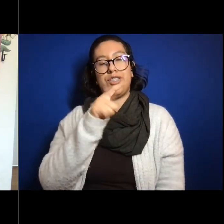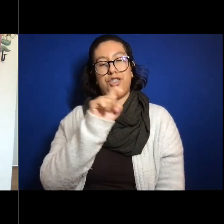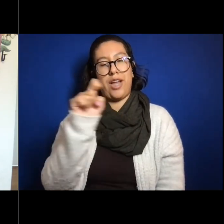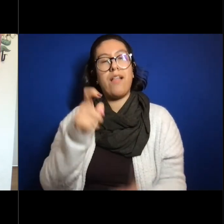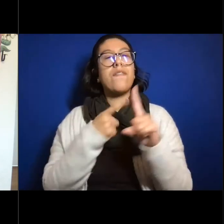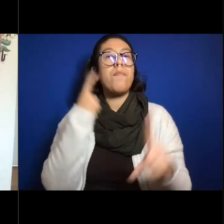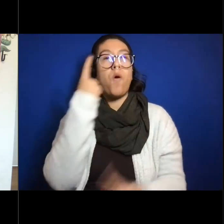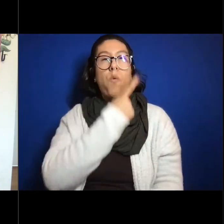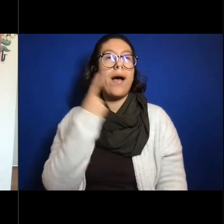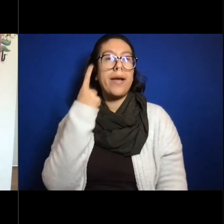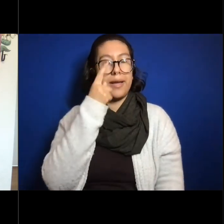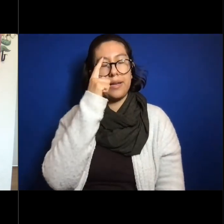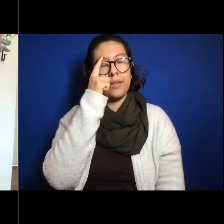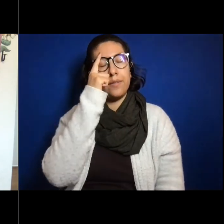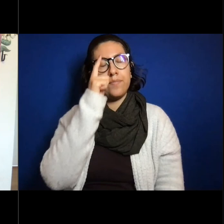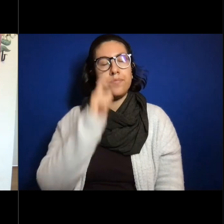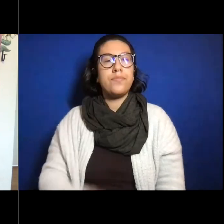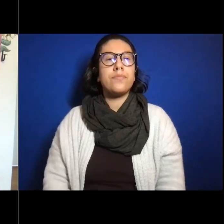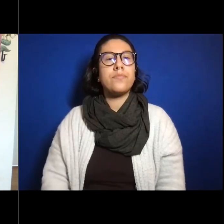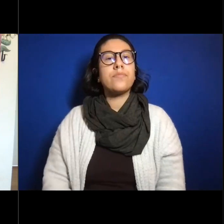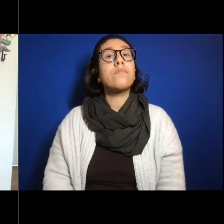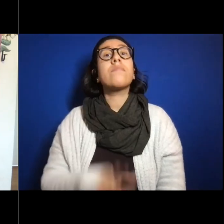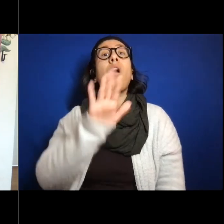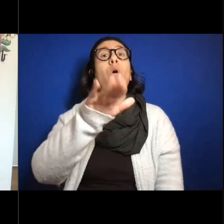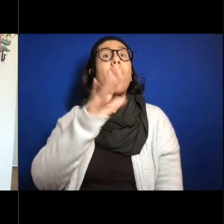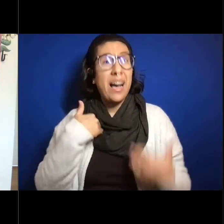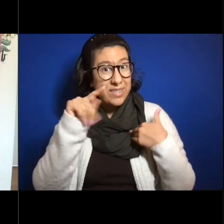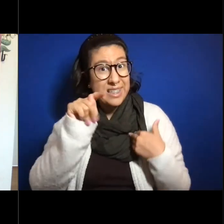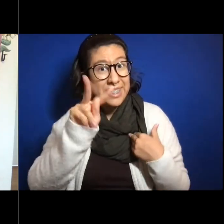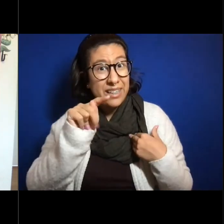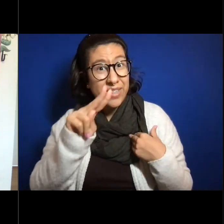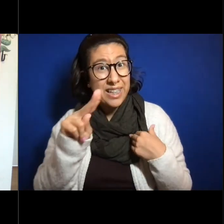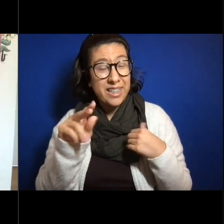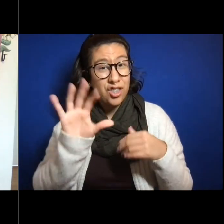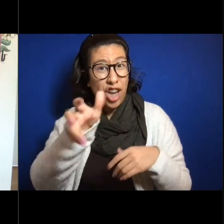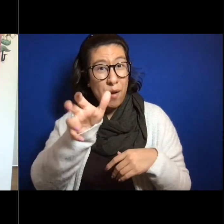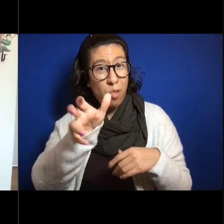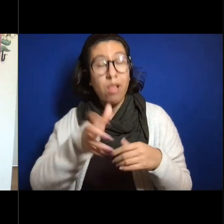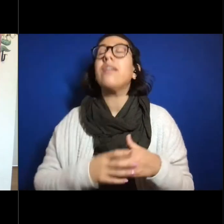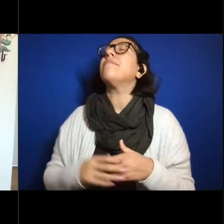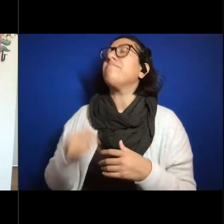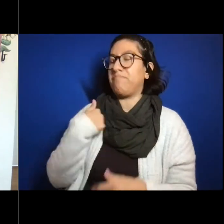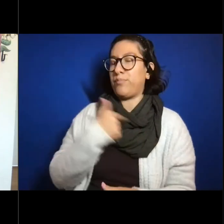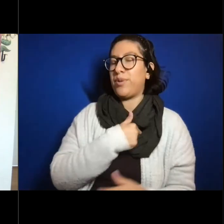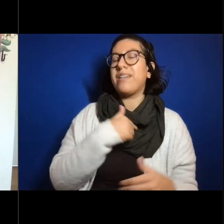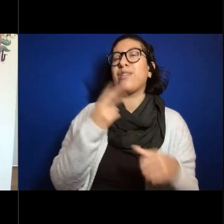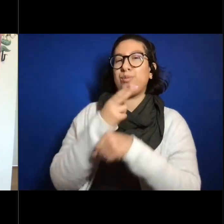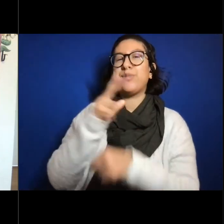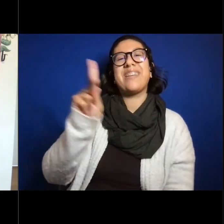carries your Voice of the Sea on TV? Oh, awesome. We're on K5 which used to be channel 5